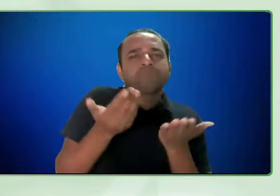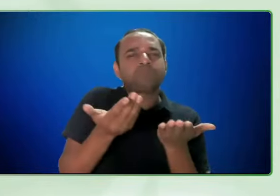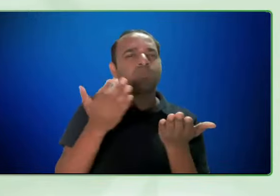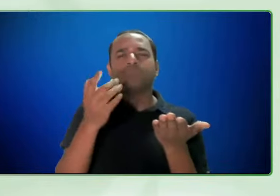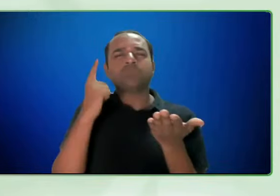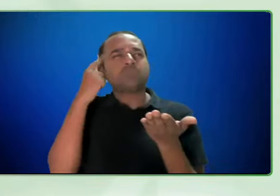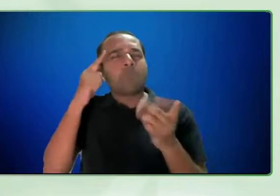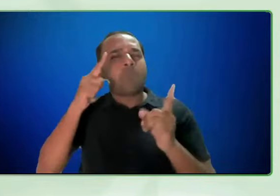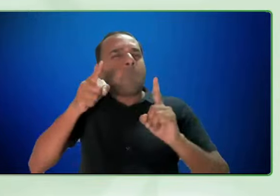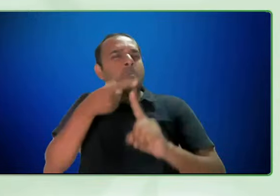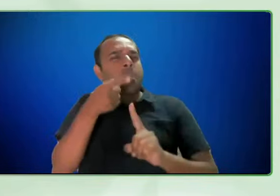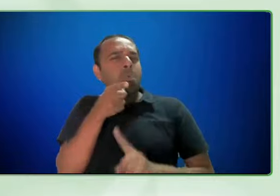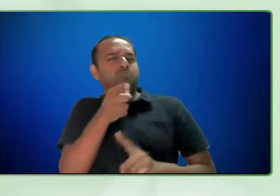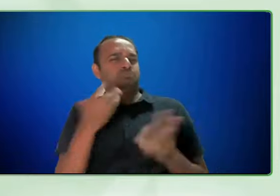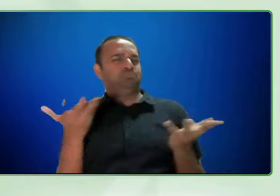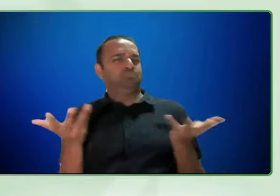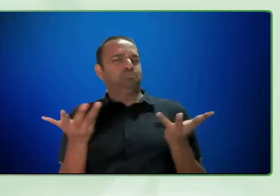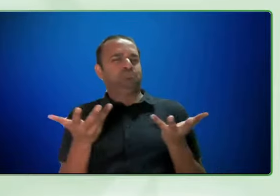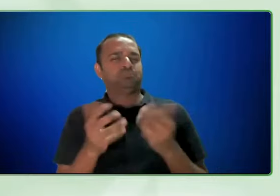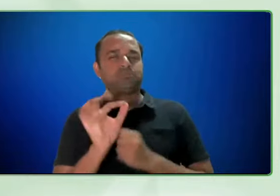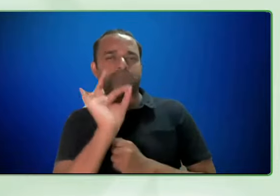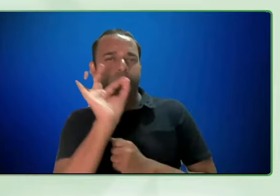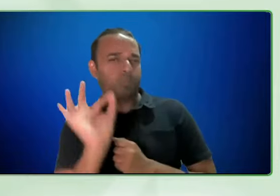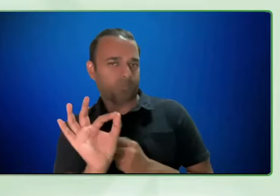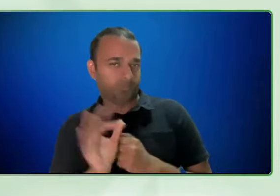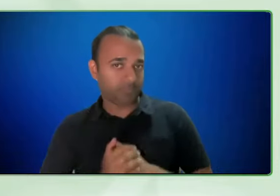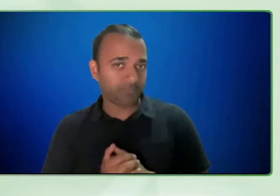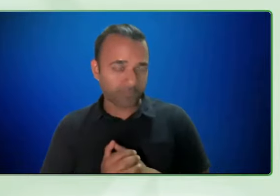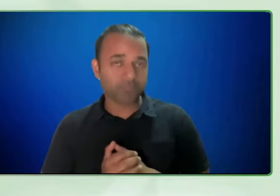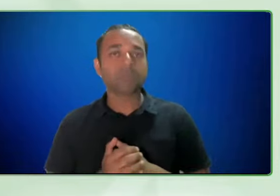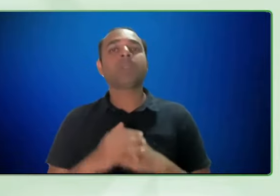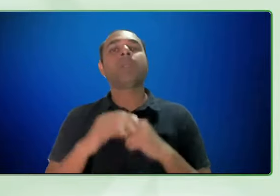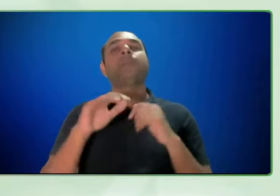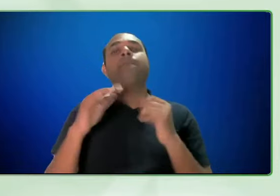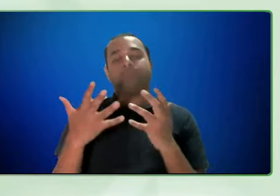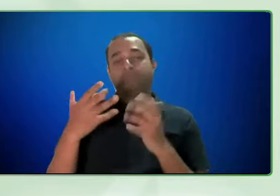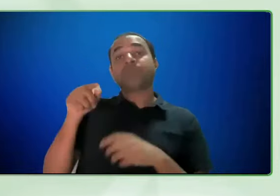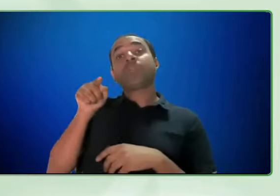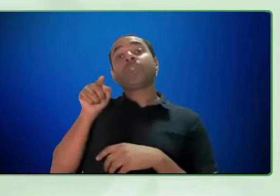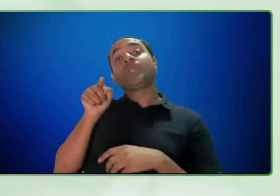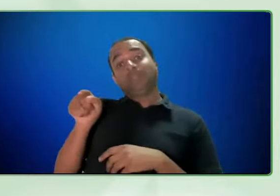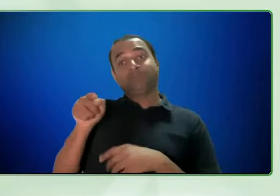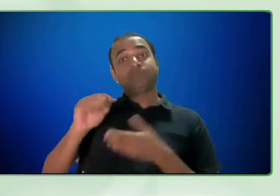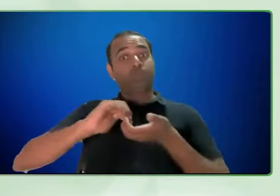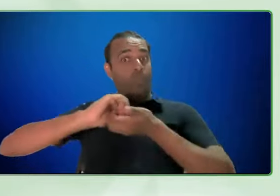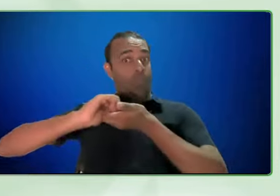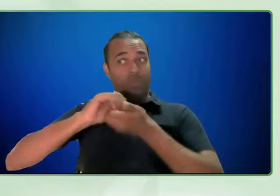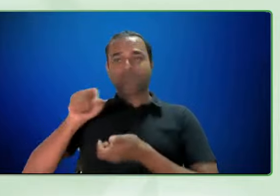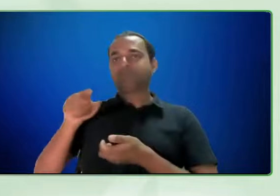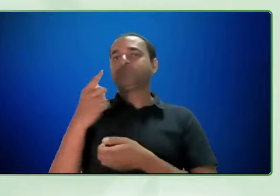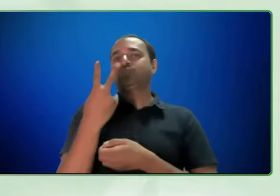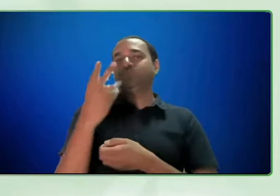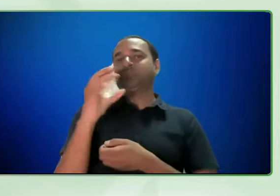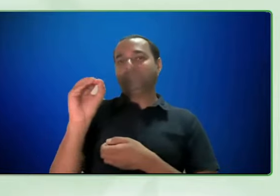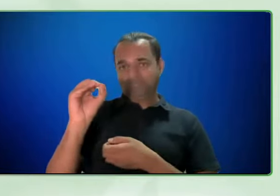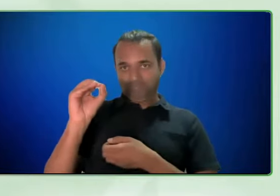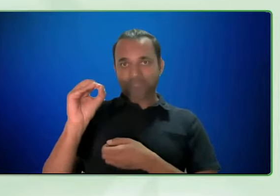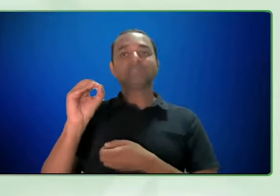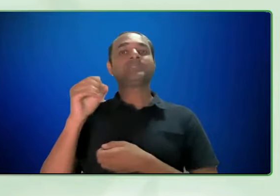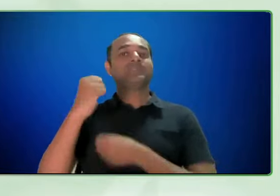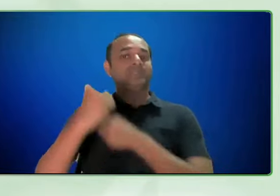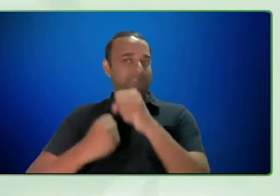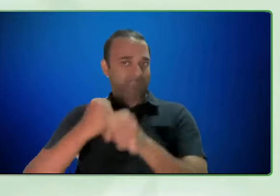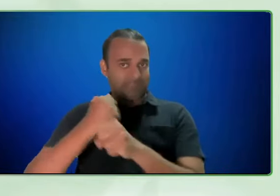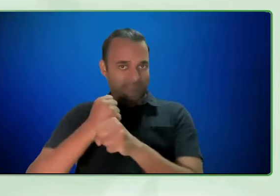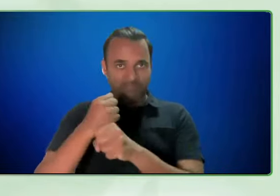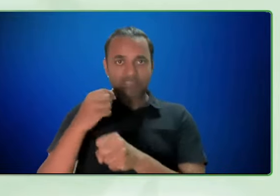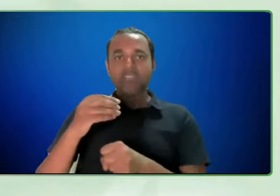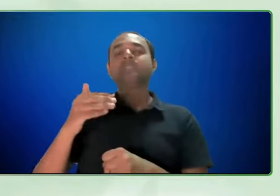into the market of senior government positions and I set up this 12 years back where we focused